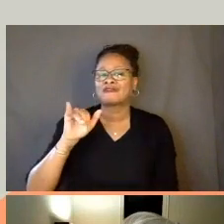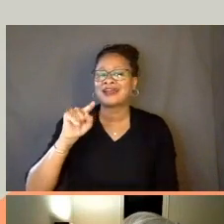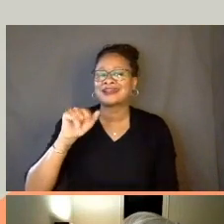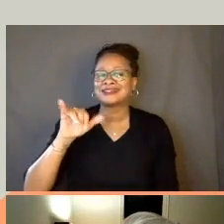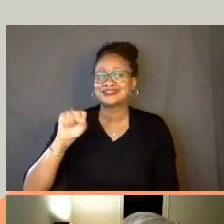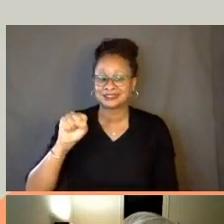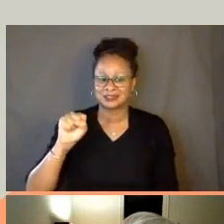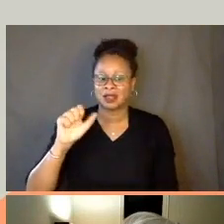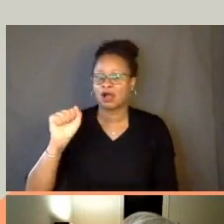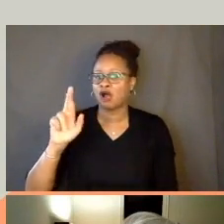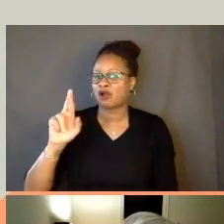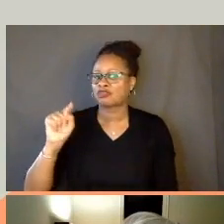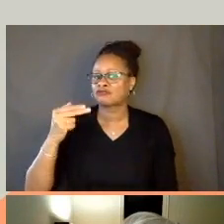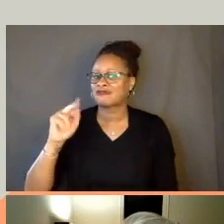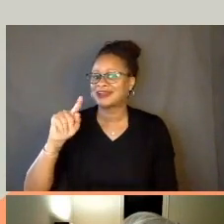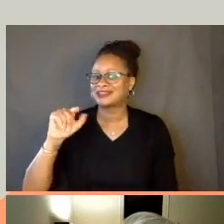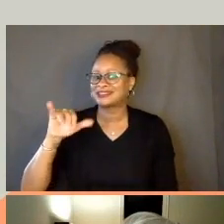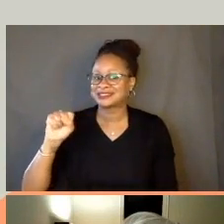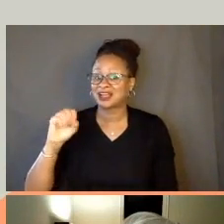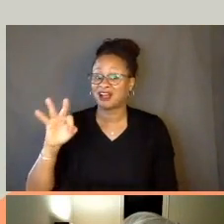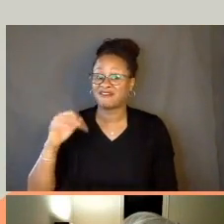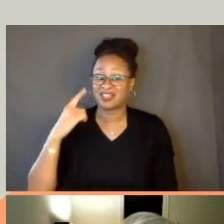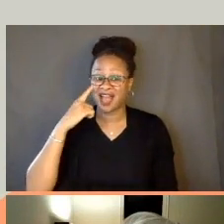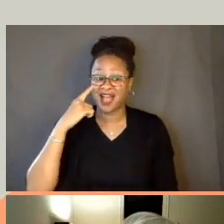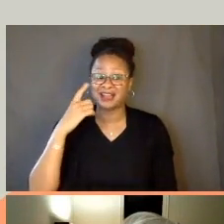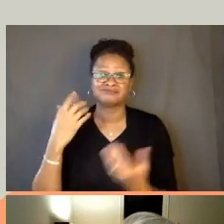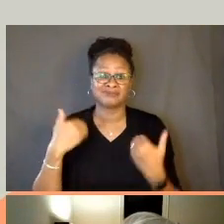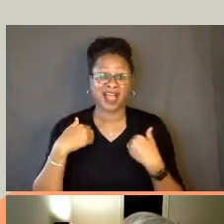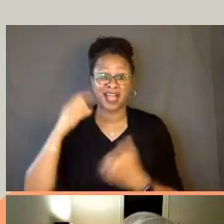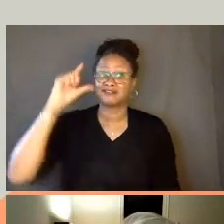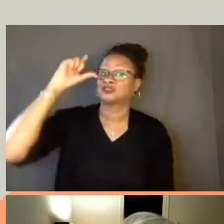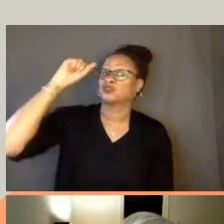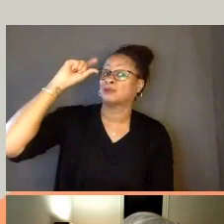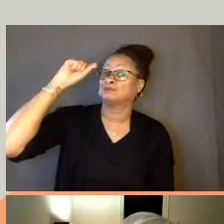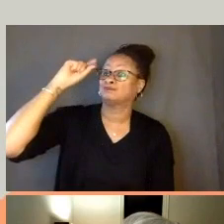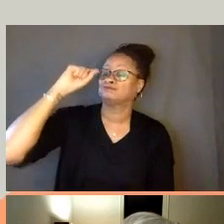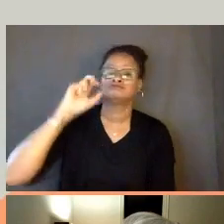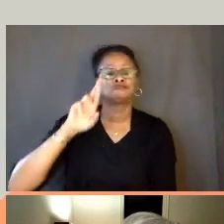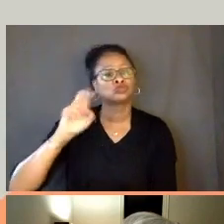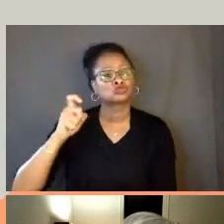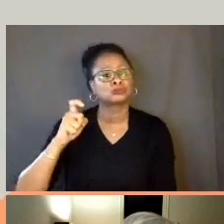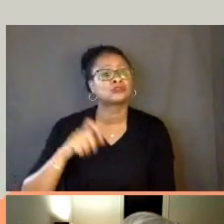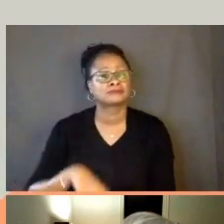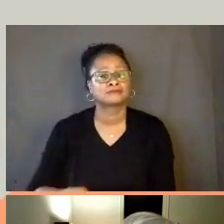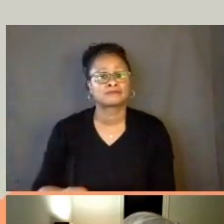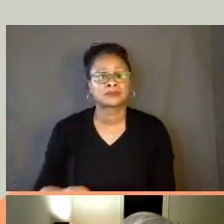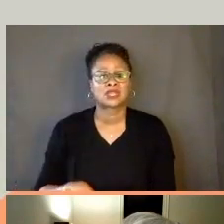So I took the eye drops that were prescribed to me. I had to take them for quite some time